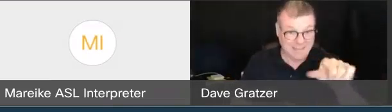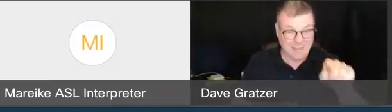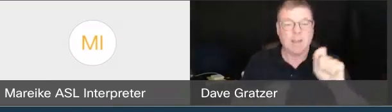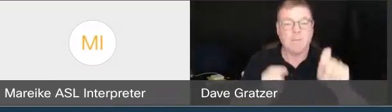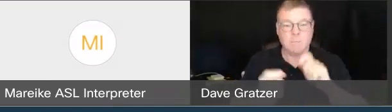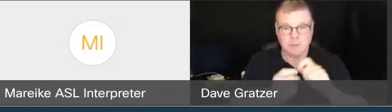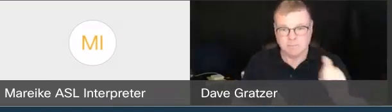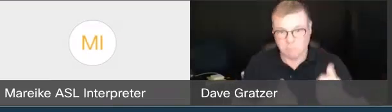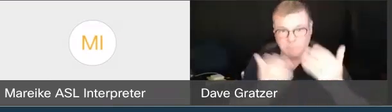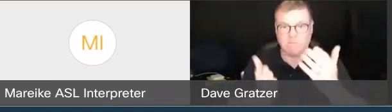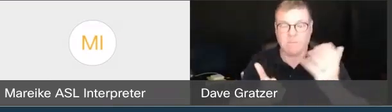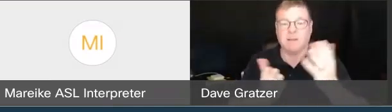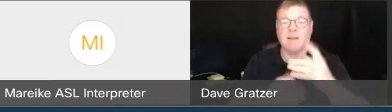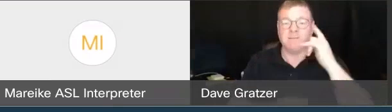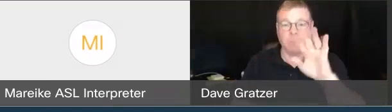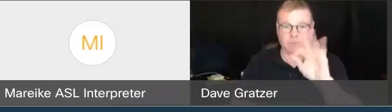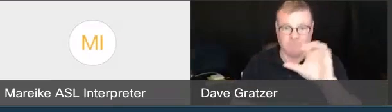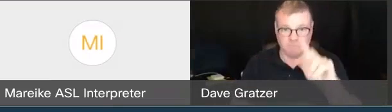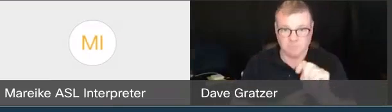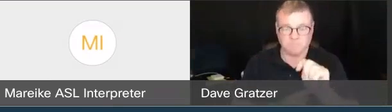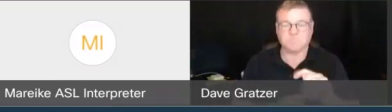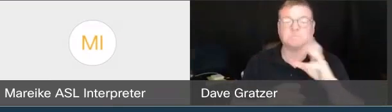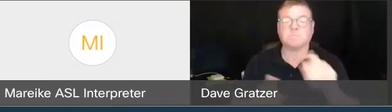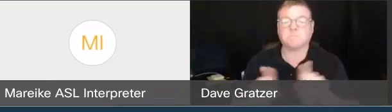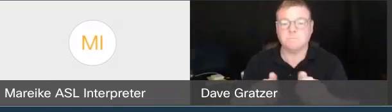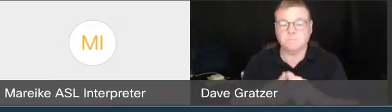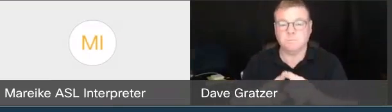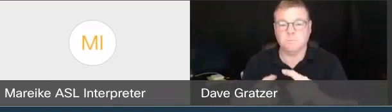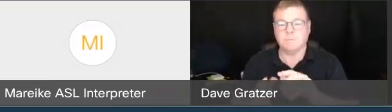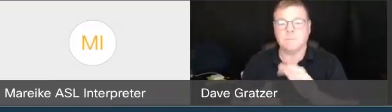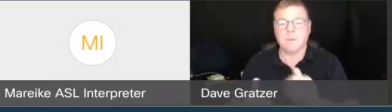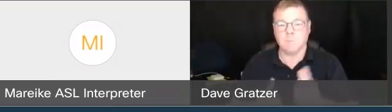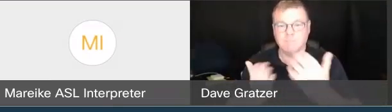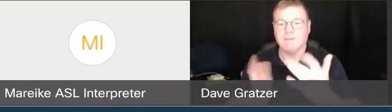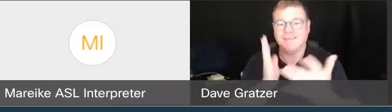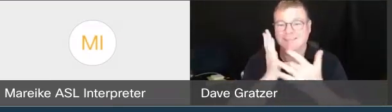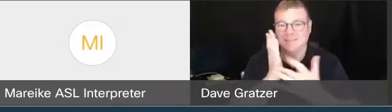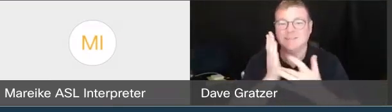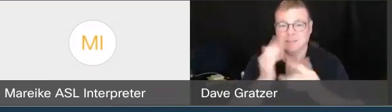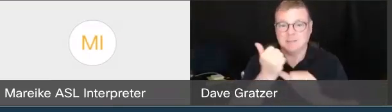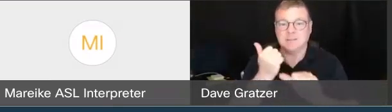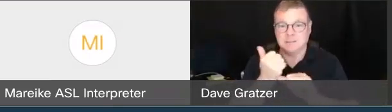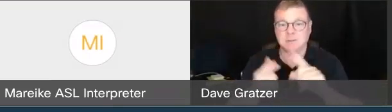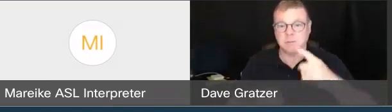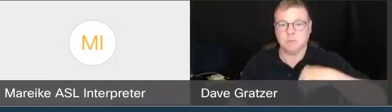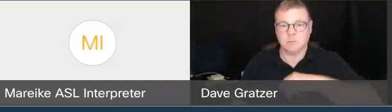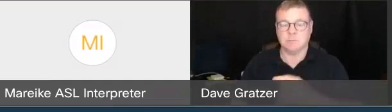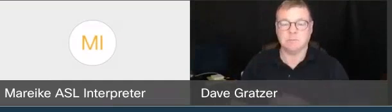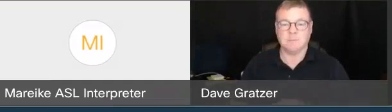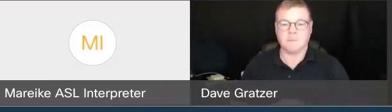services for FACT , and also provides technical assistance to us. But I'll let Gary say a little